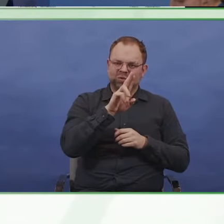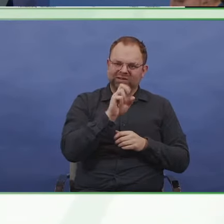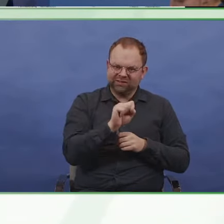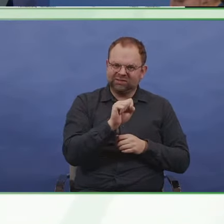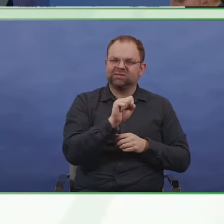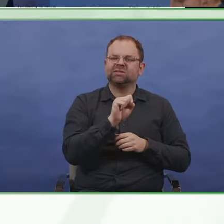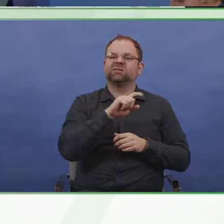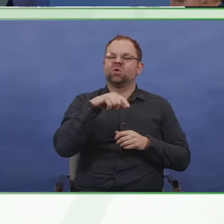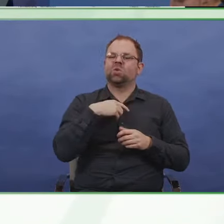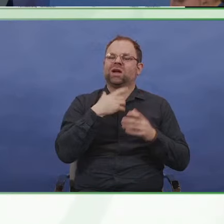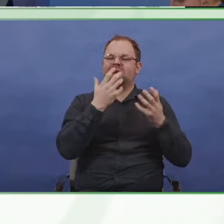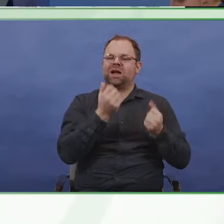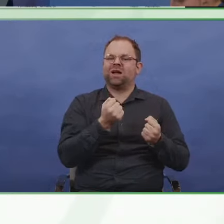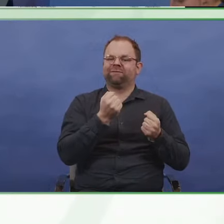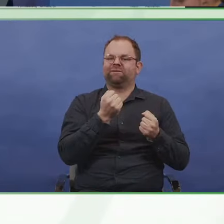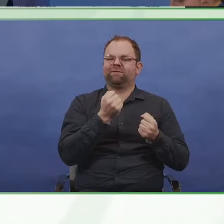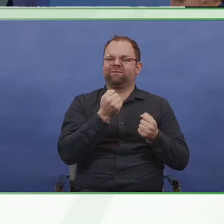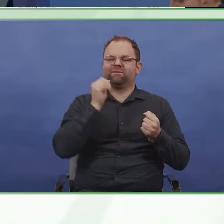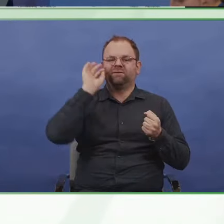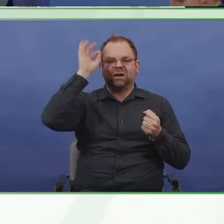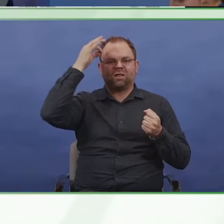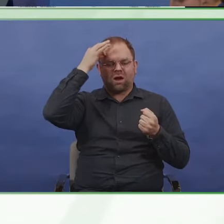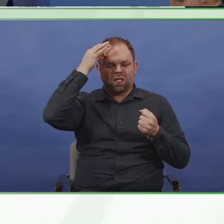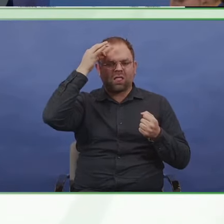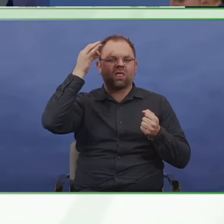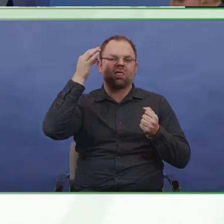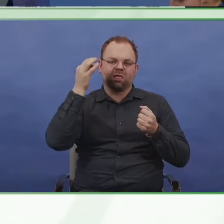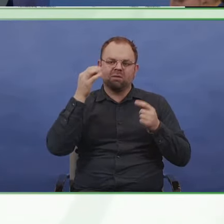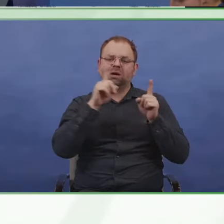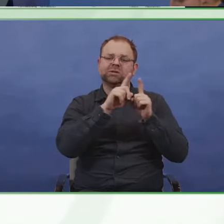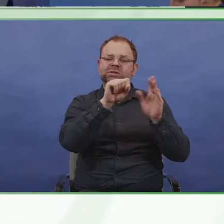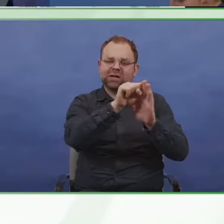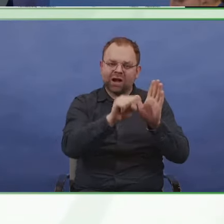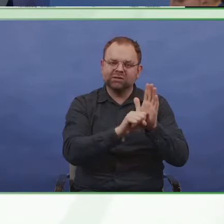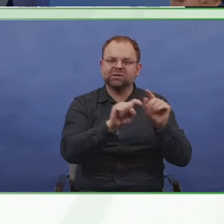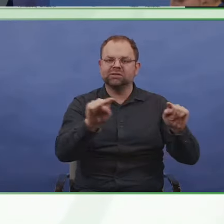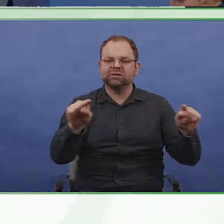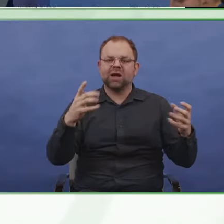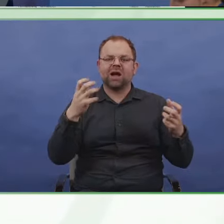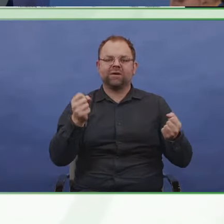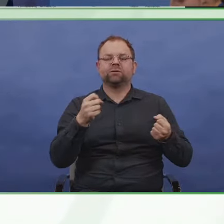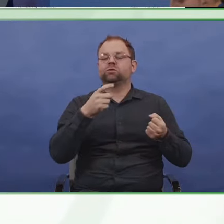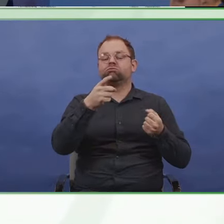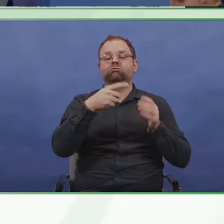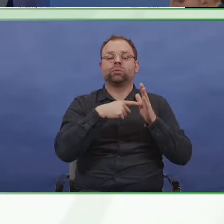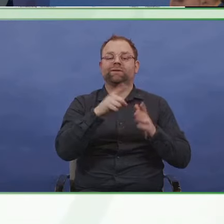making sure they have entrepreneurial classes, we will be introducing them to impact funders.